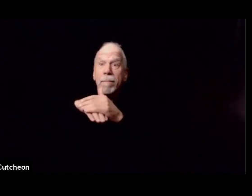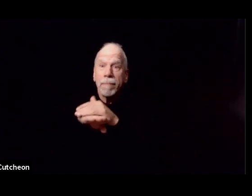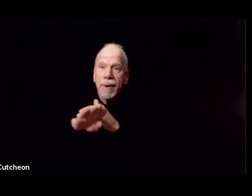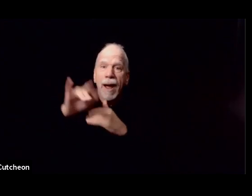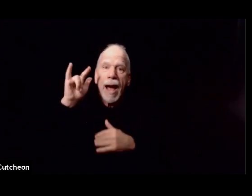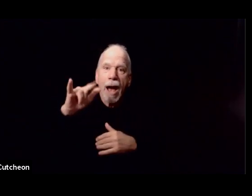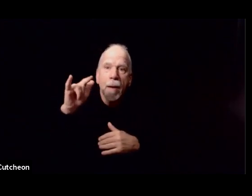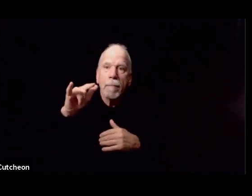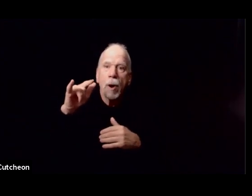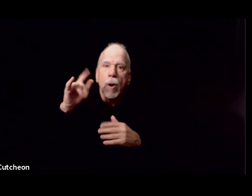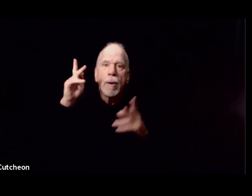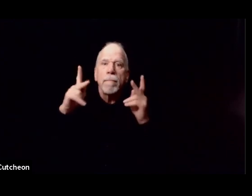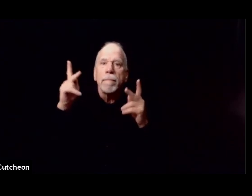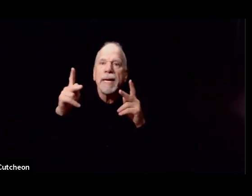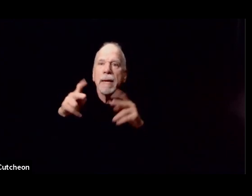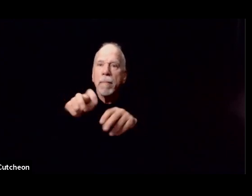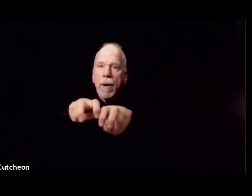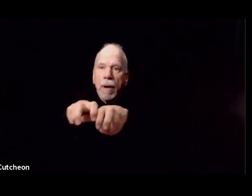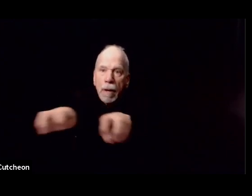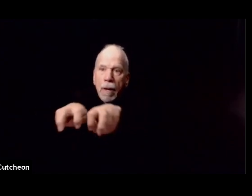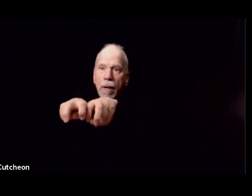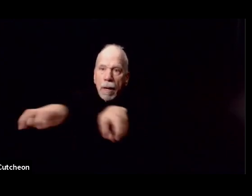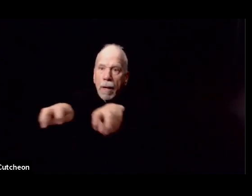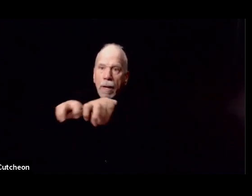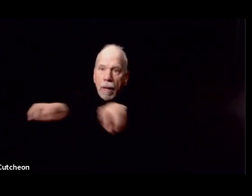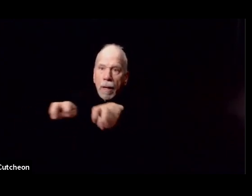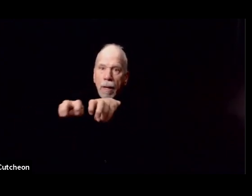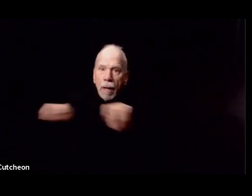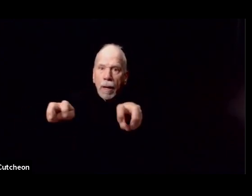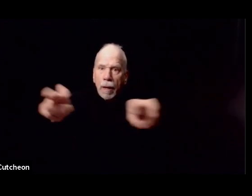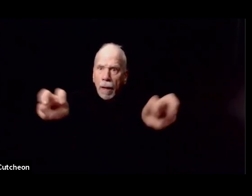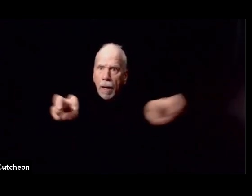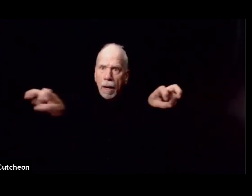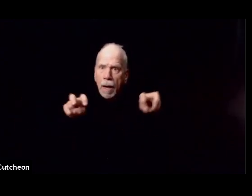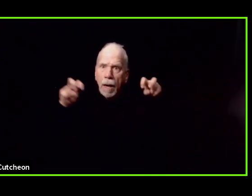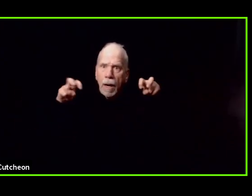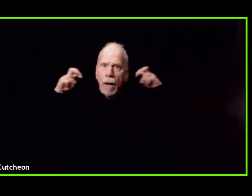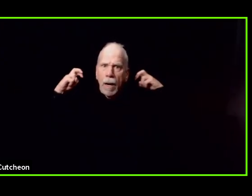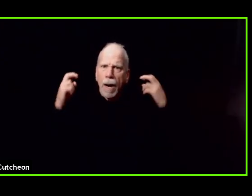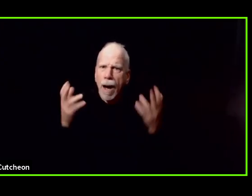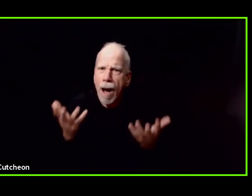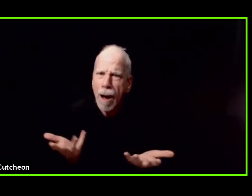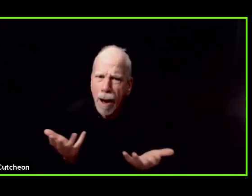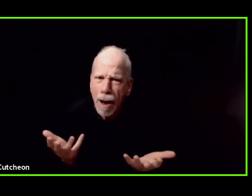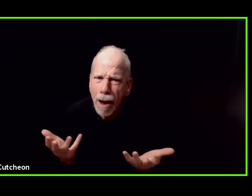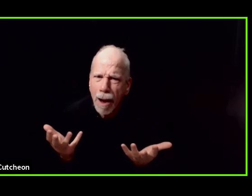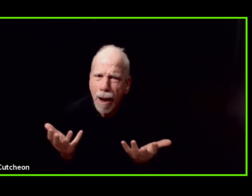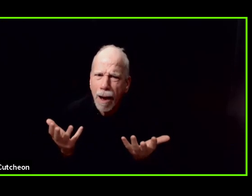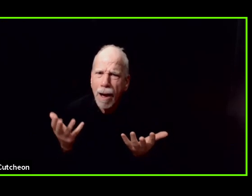and also should they be self quarantine after travel? Commissioner Malcolm: Well those are great questions and I would invite Ruth to share